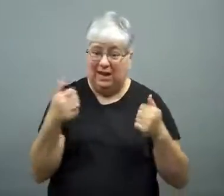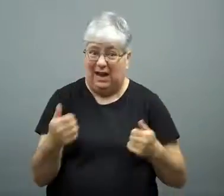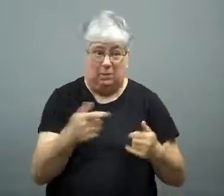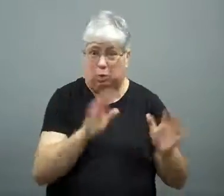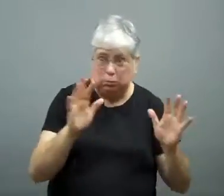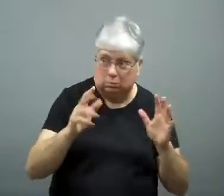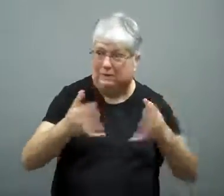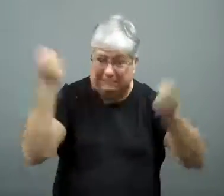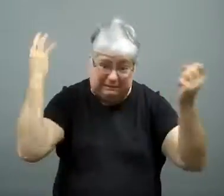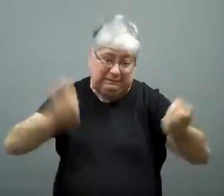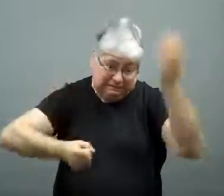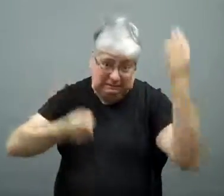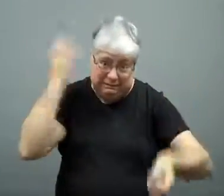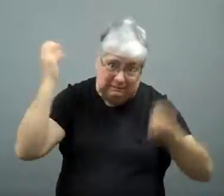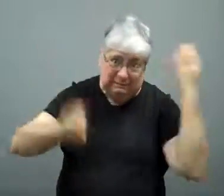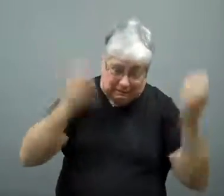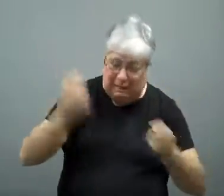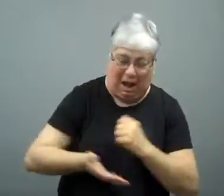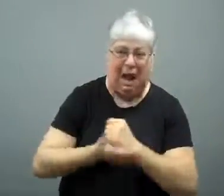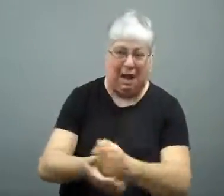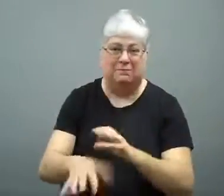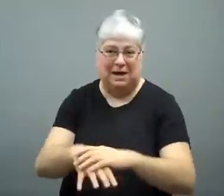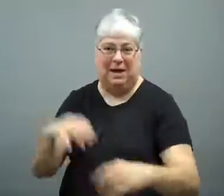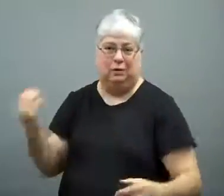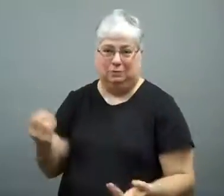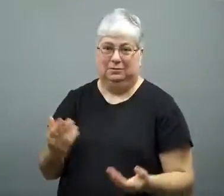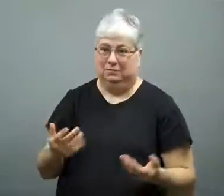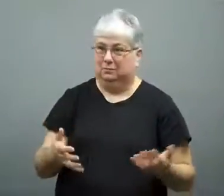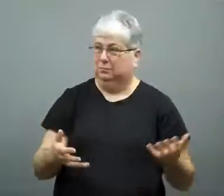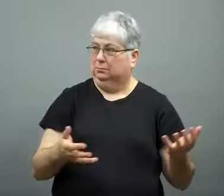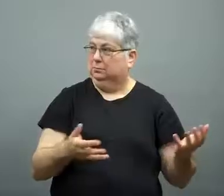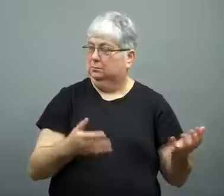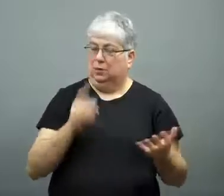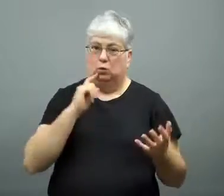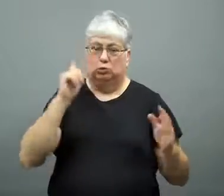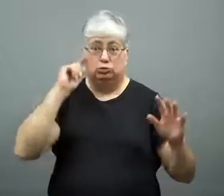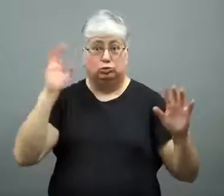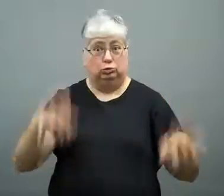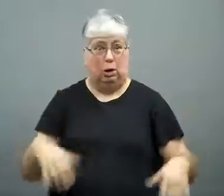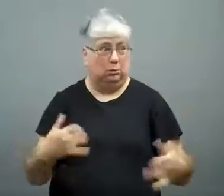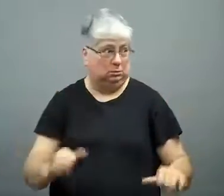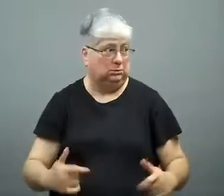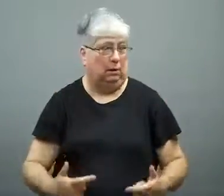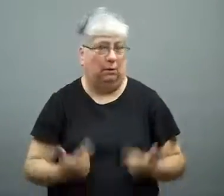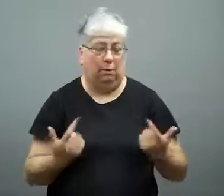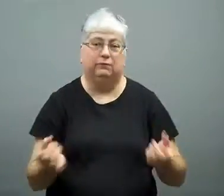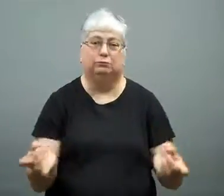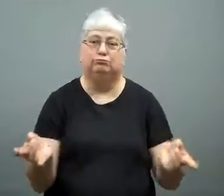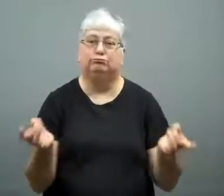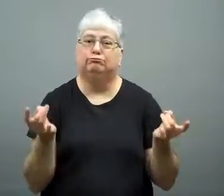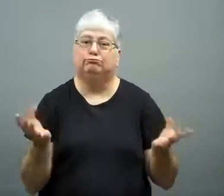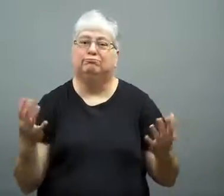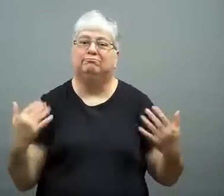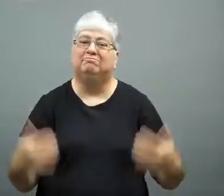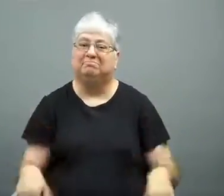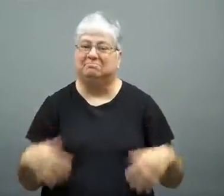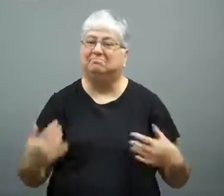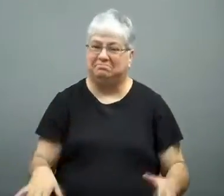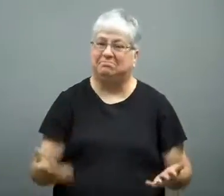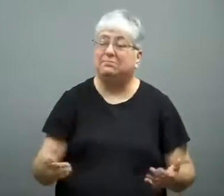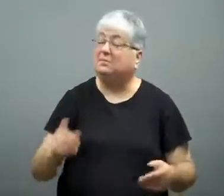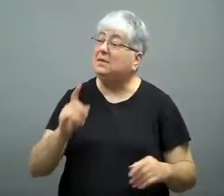Neighbors helped dig them out. They were stunned to be alive.